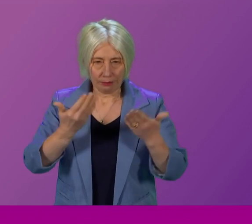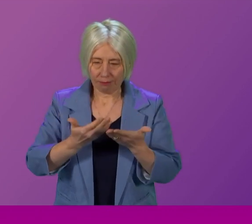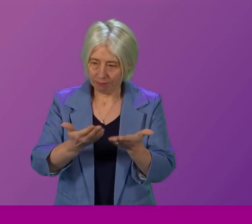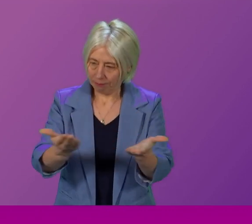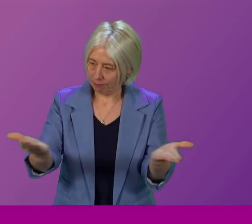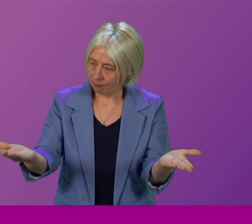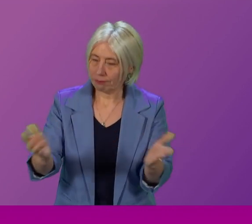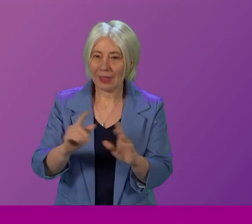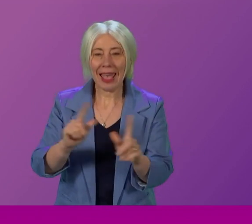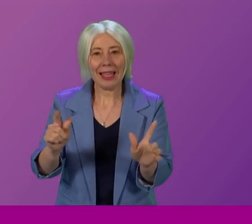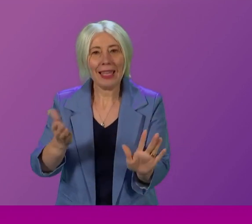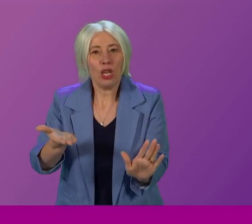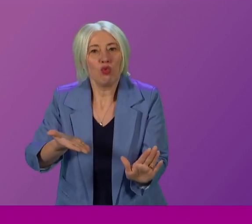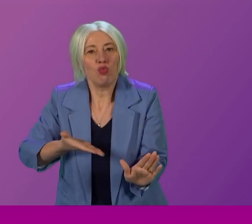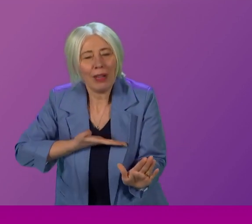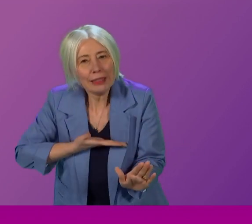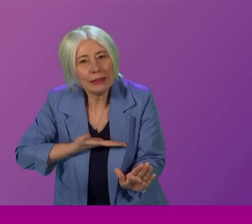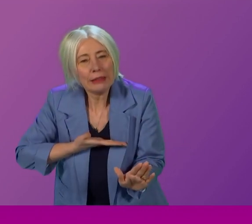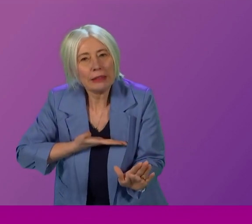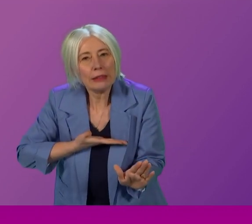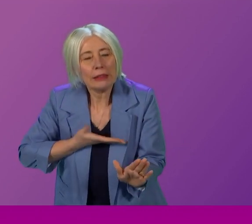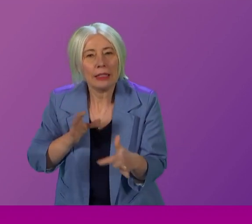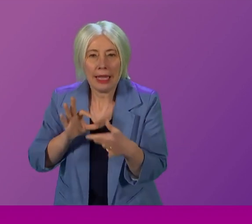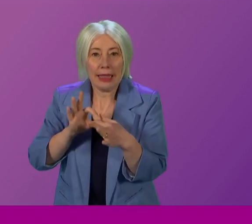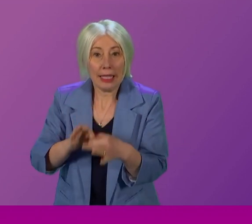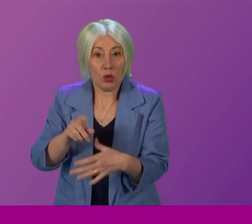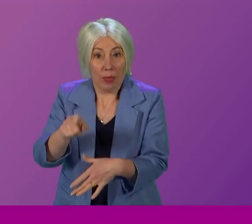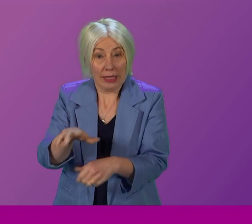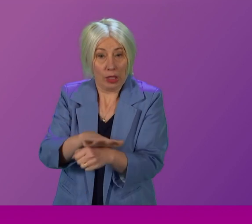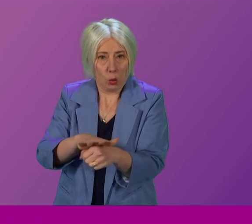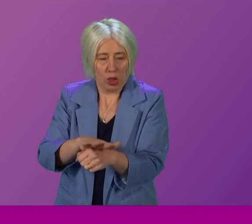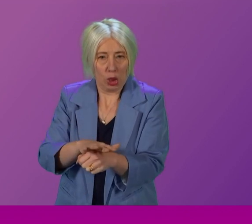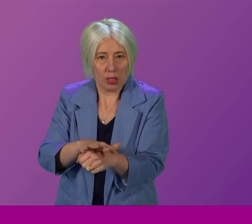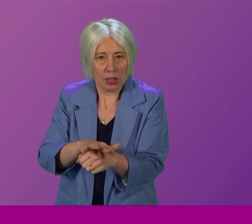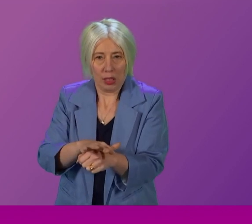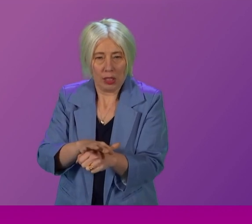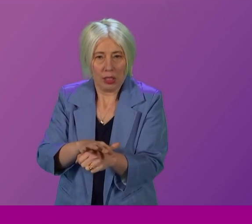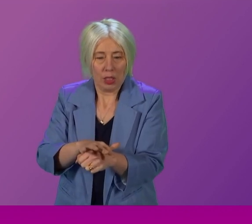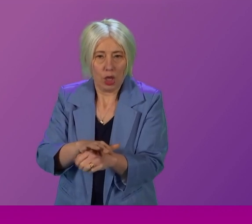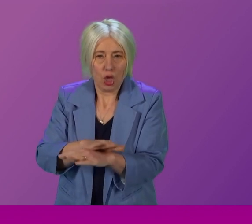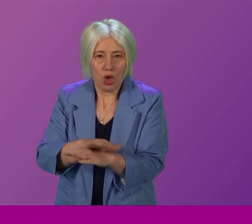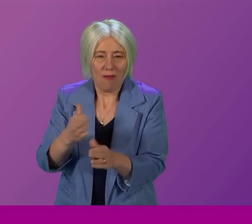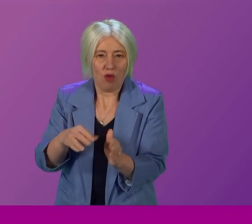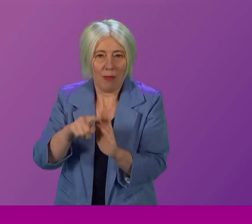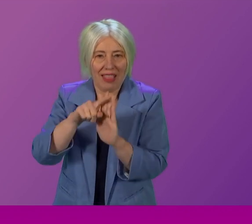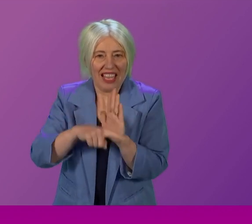any rights that are associated with that are not a result of any legislation that has been passed